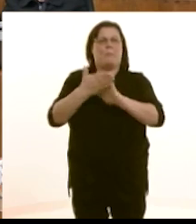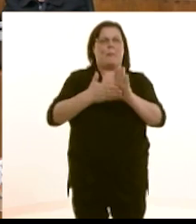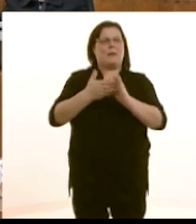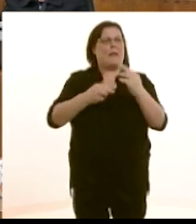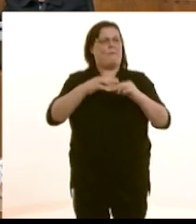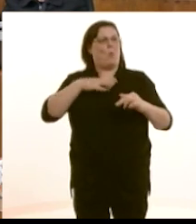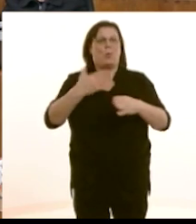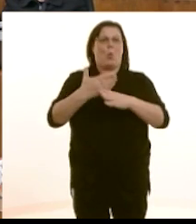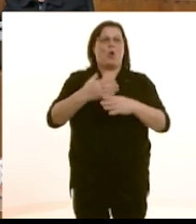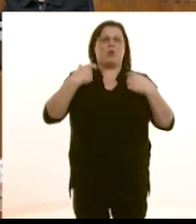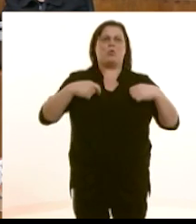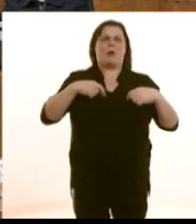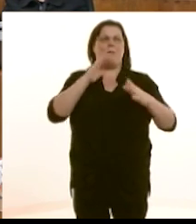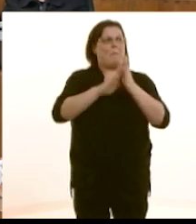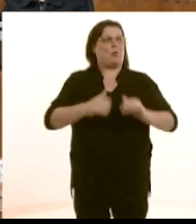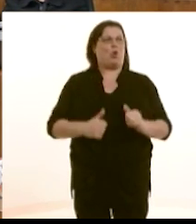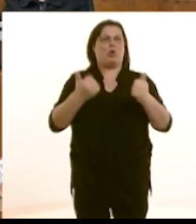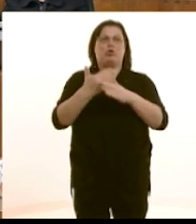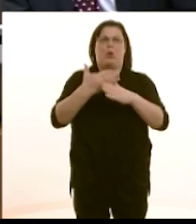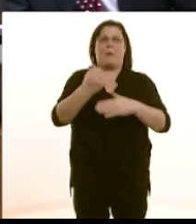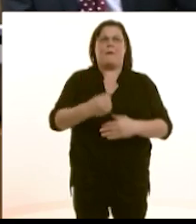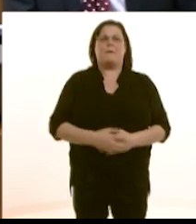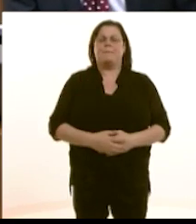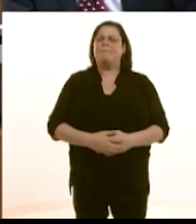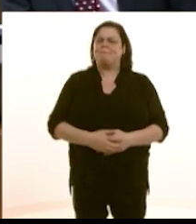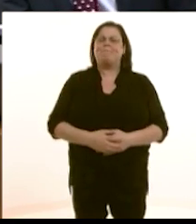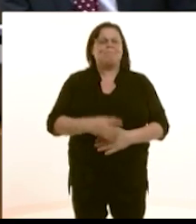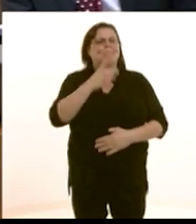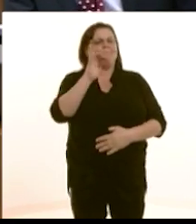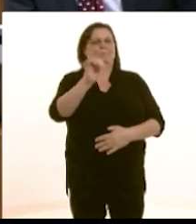Carwyn Jones: Yes, I do, and I thank the Member for the question. Itís a sign of the recognition